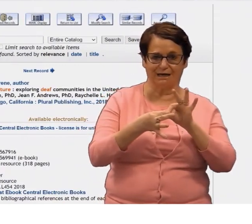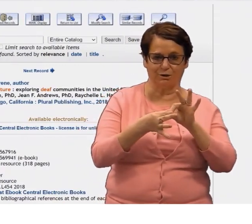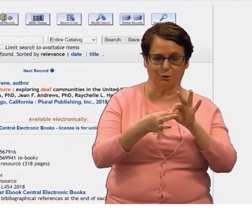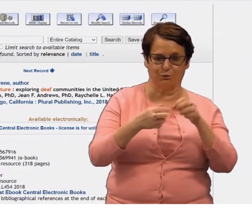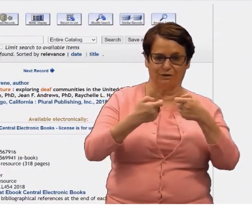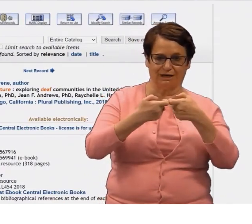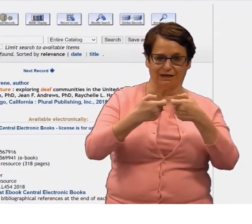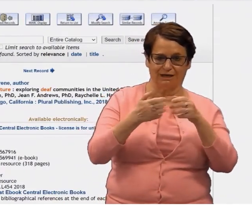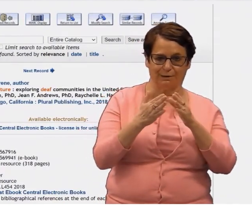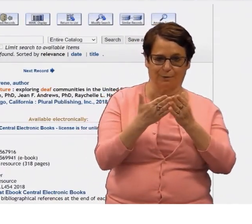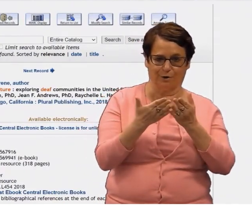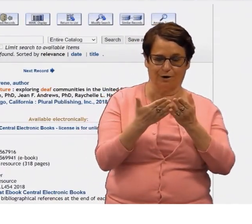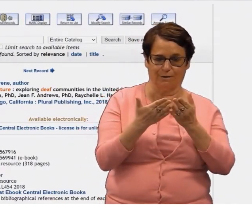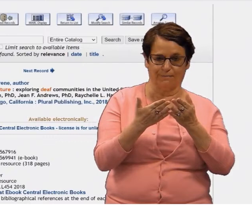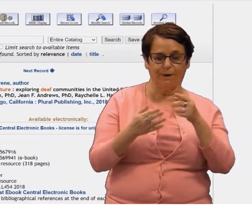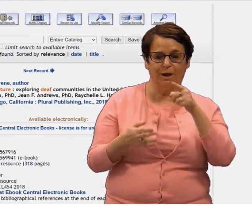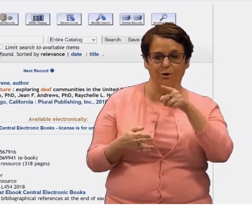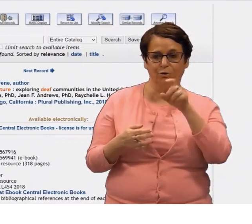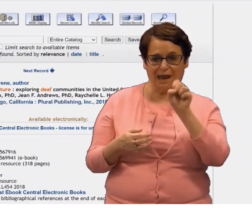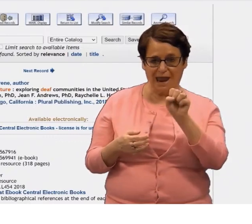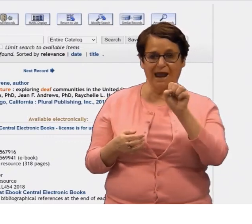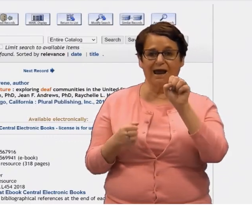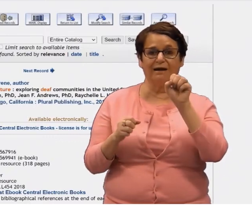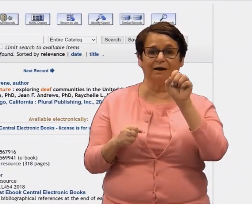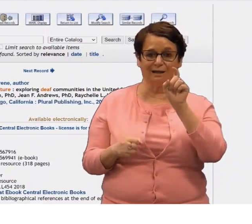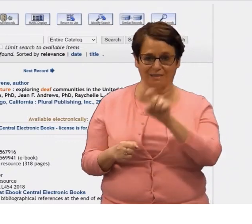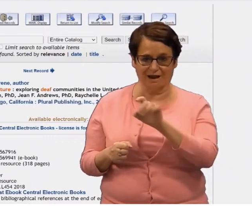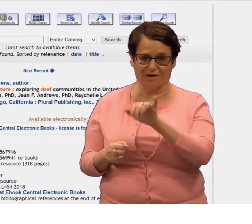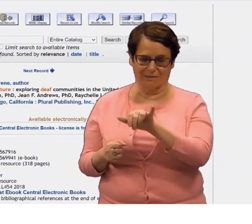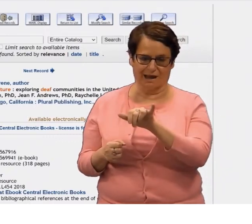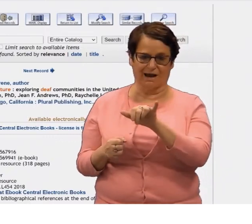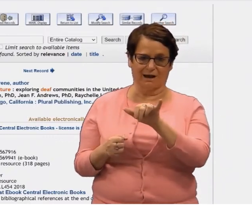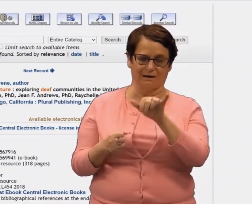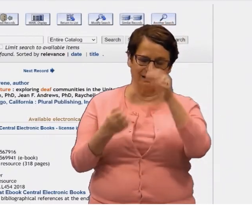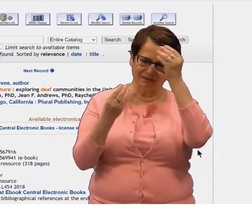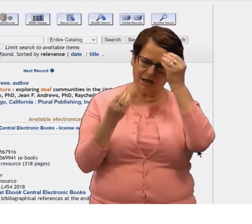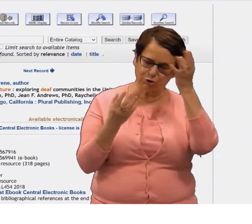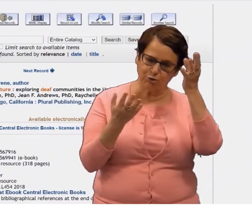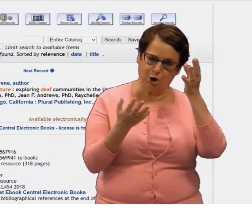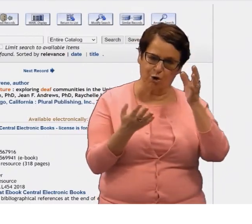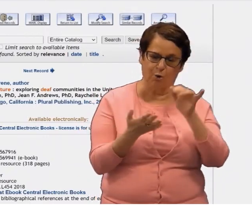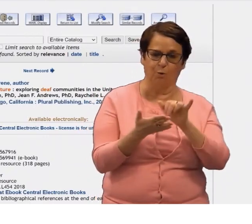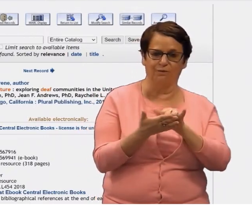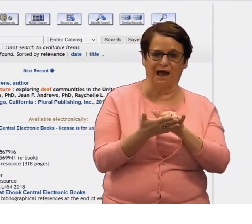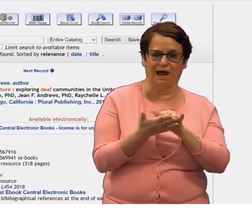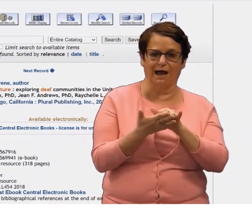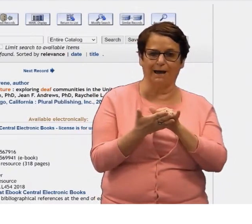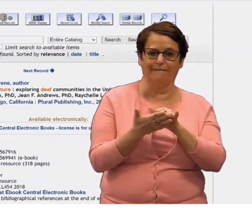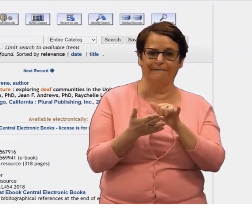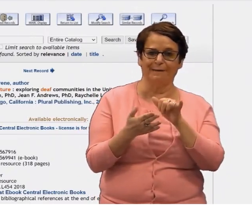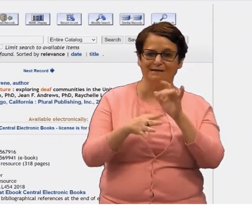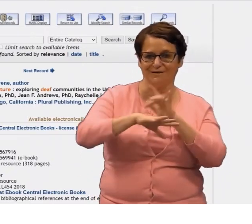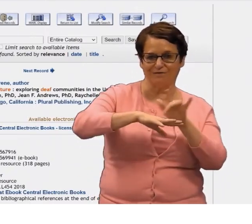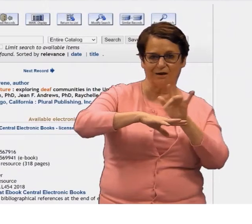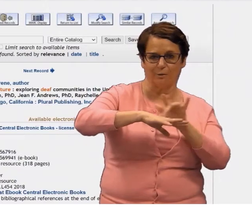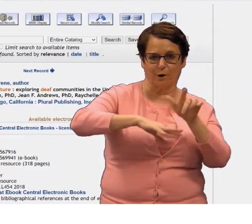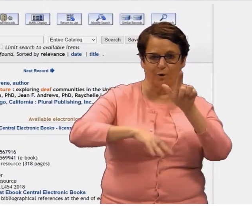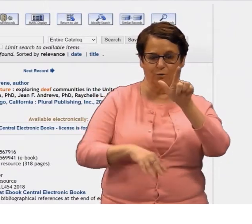if you're writing a research paper. Notice in the middle of the record there is a link to the e-book.